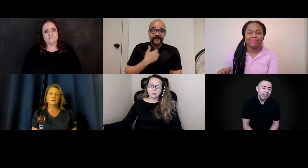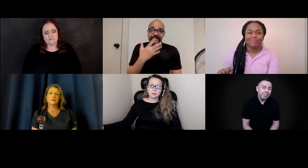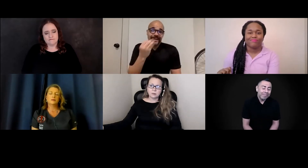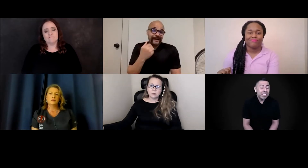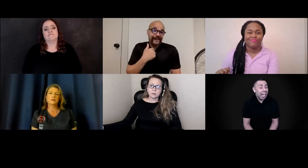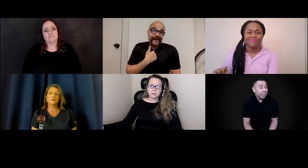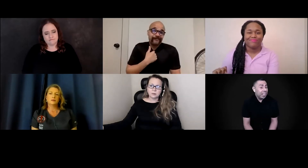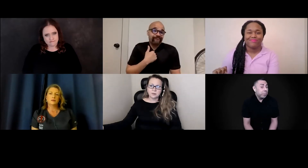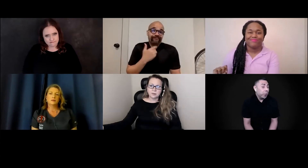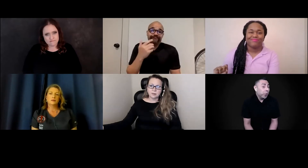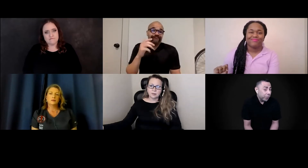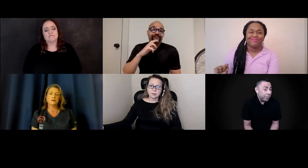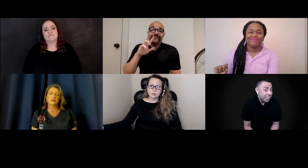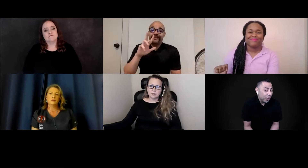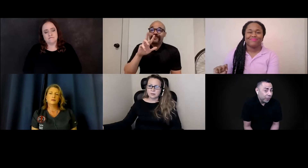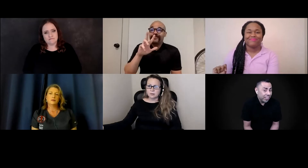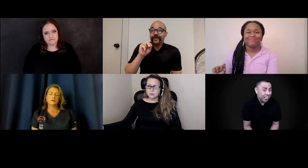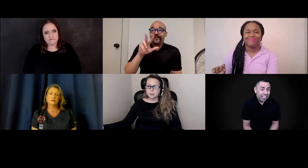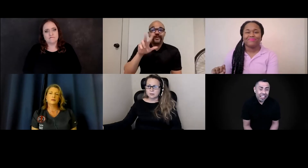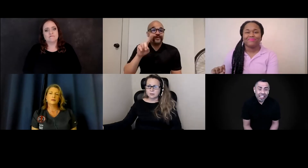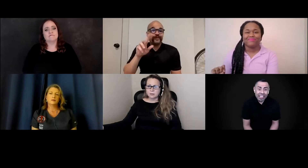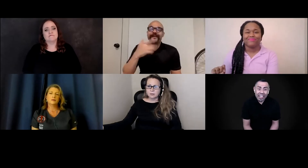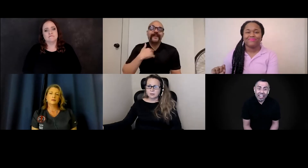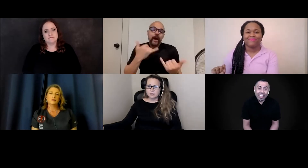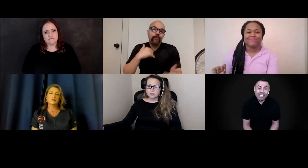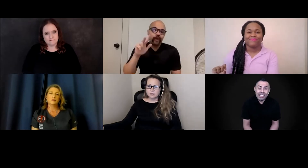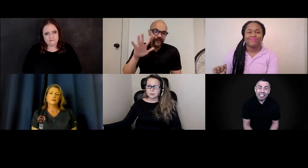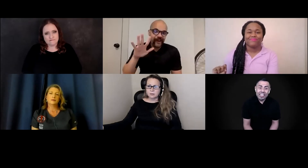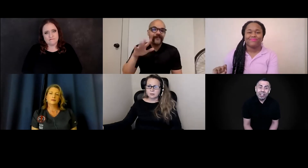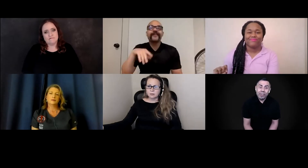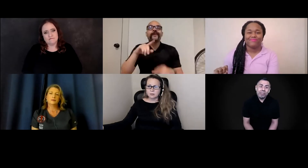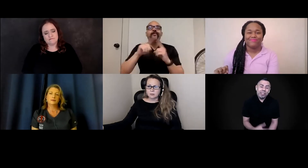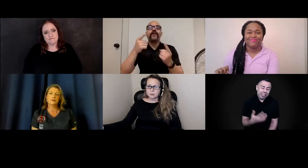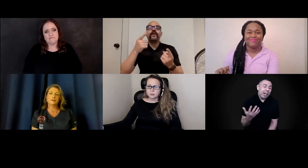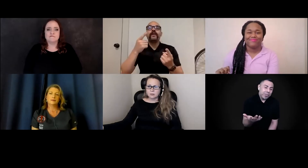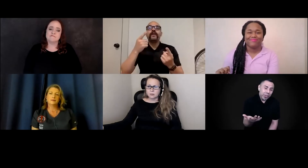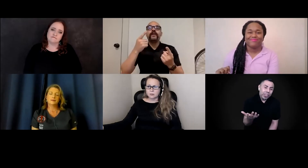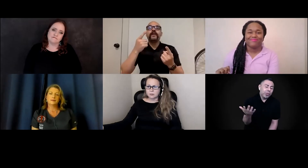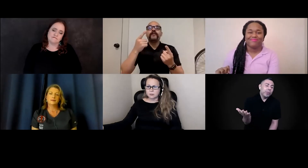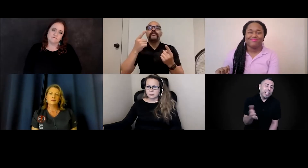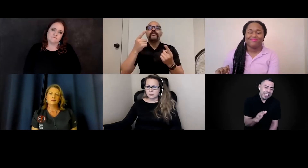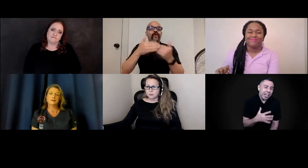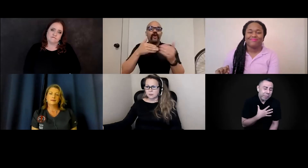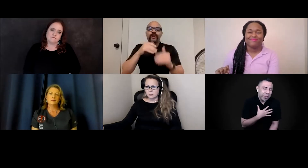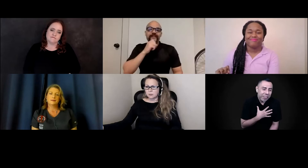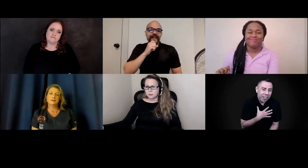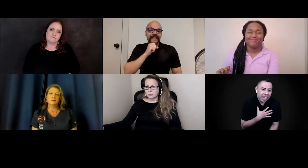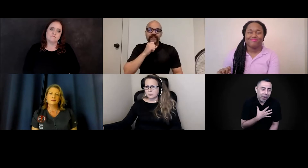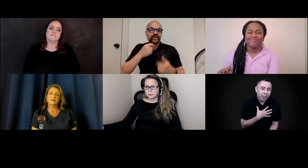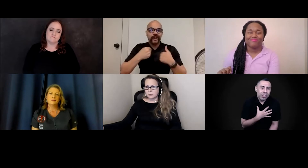They've empowered me to advocate more for myself. And I was 30, 31 at the time.